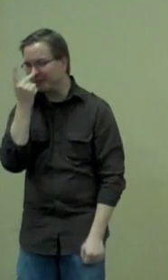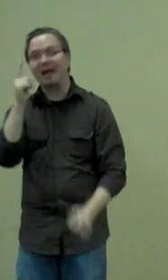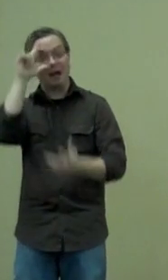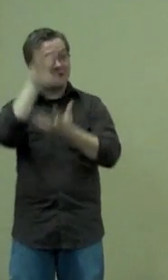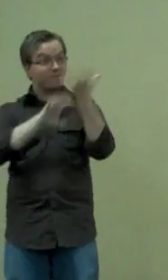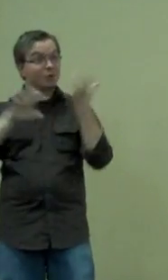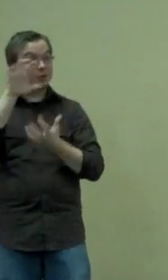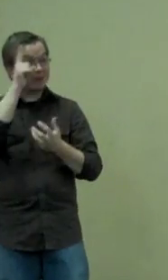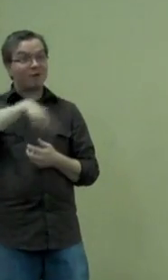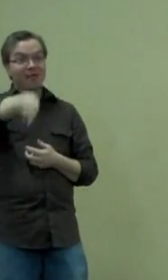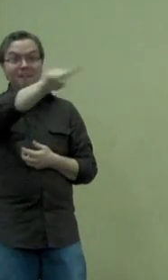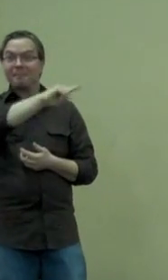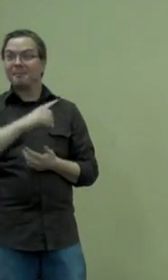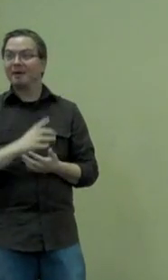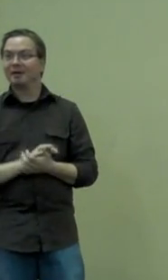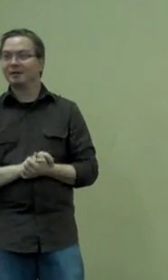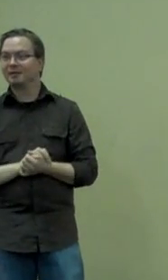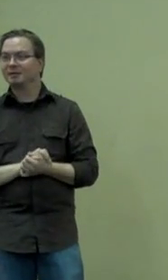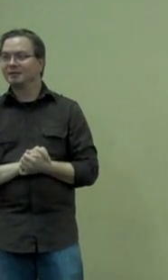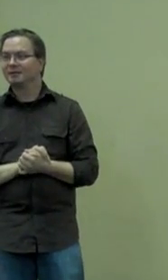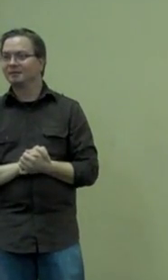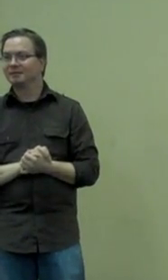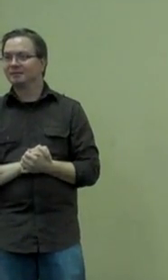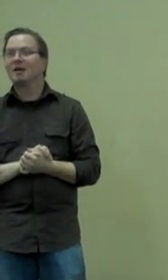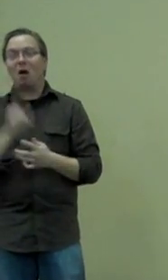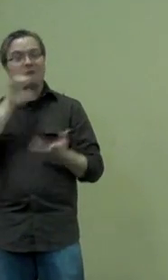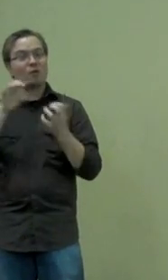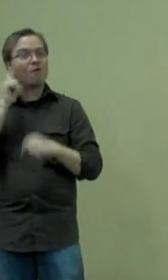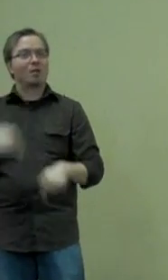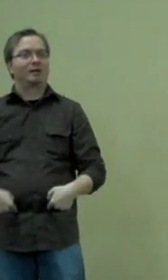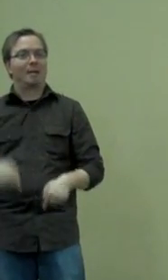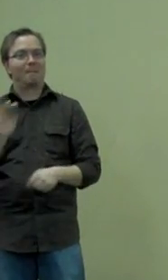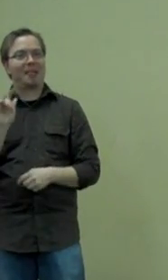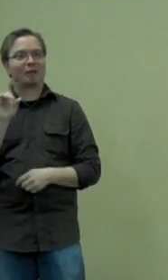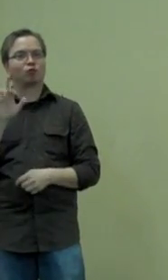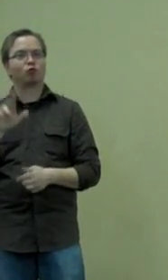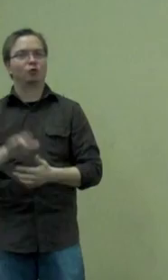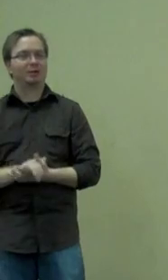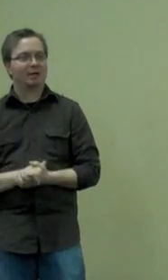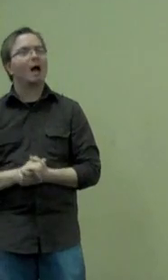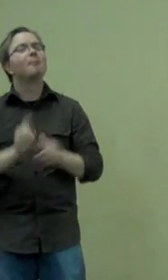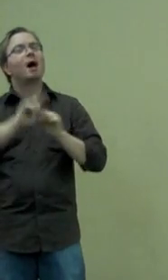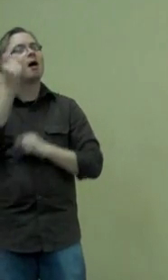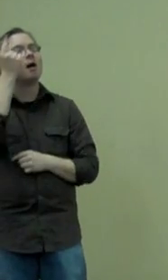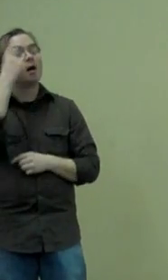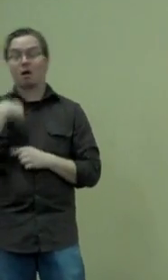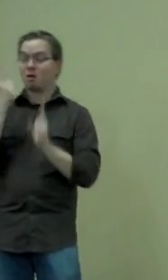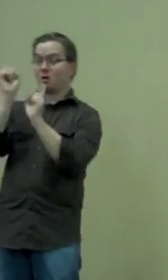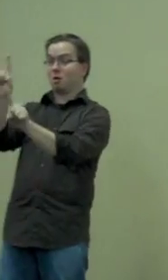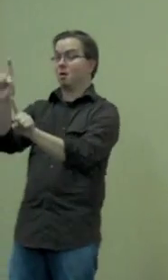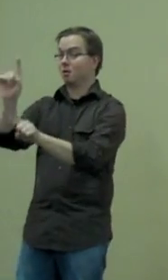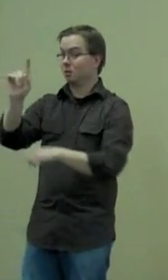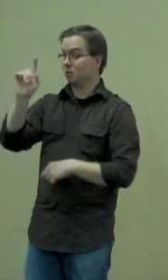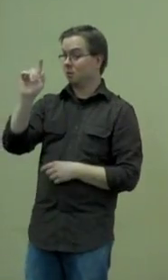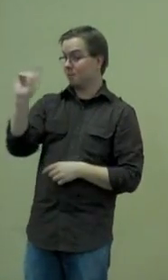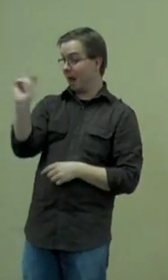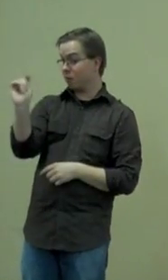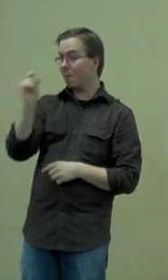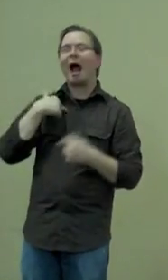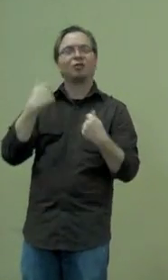So, when you're out with your friends and you have to pee, you stand up